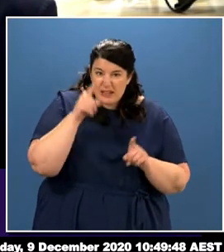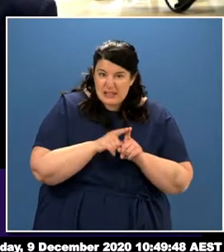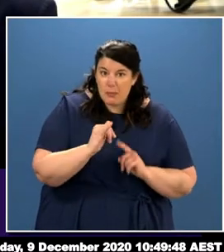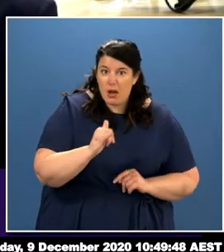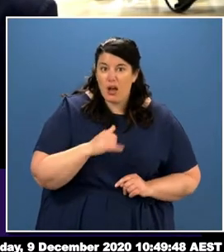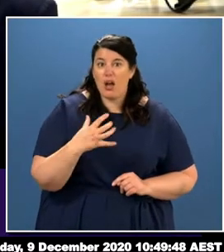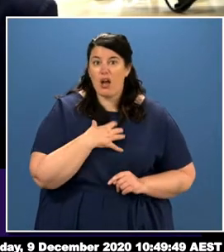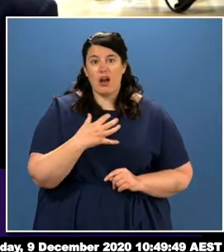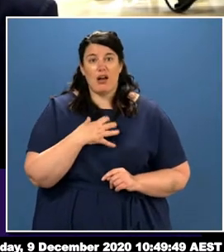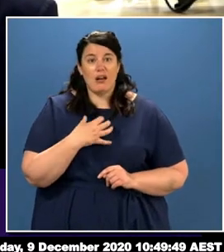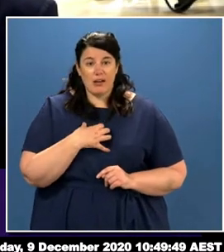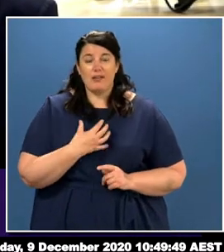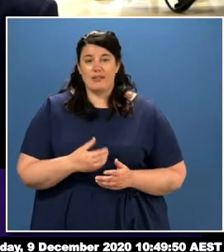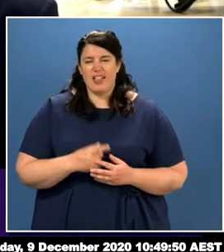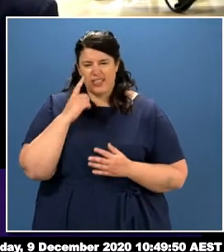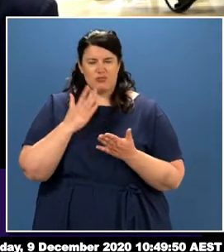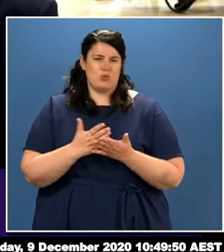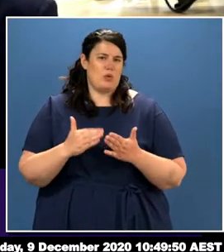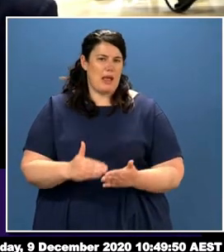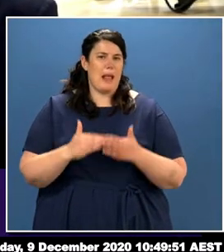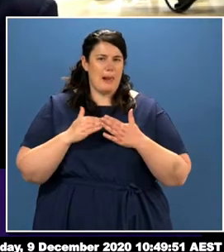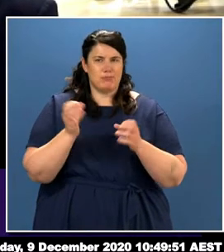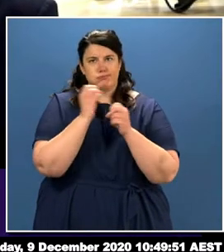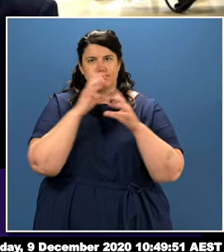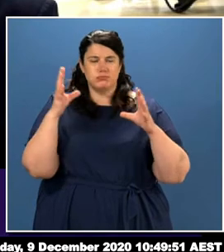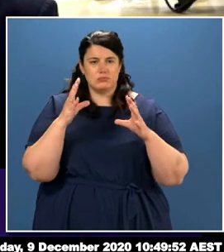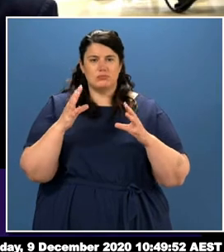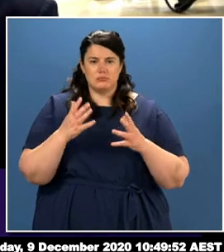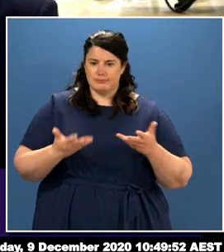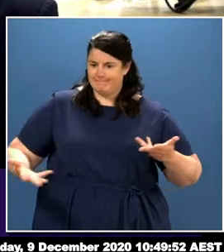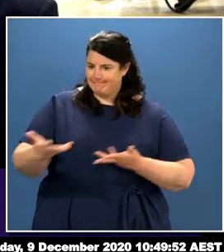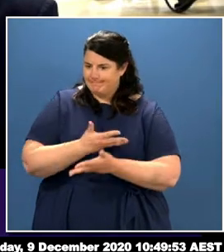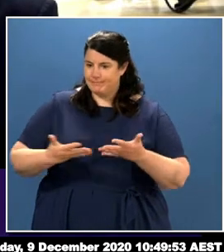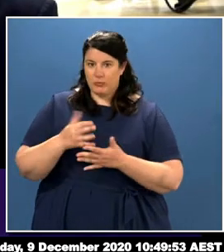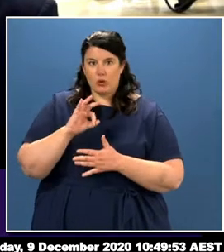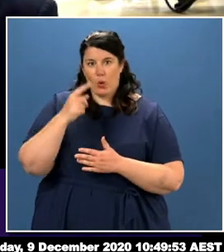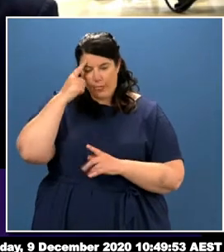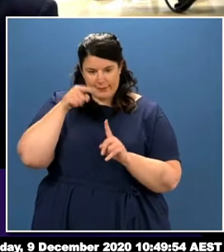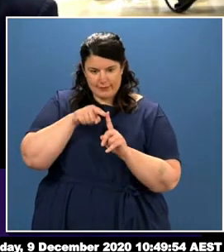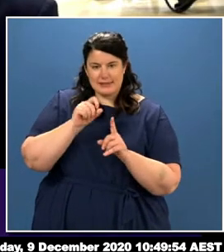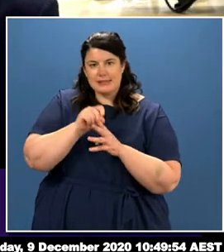I think it really helps kind of bring the discussion back to a positive place.